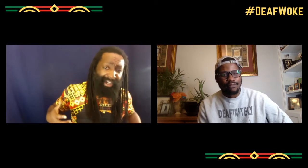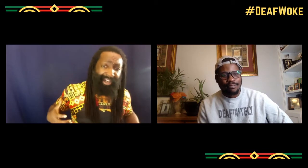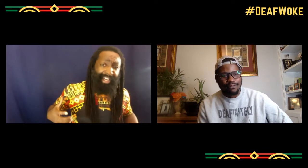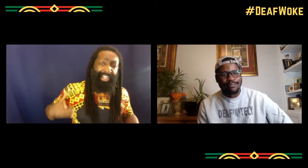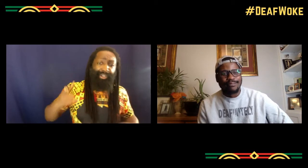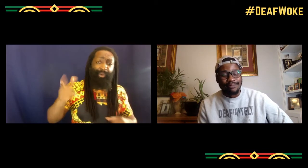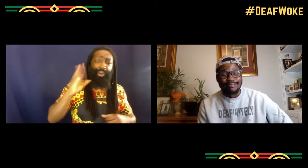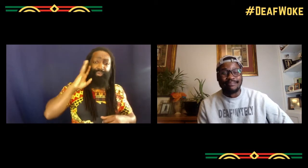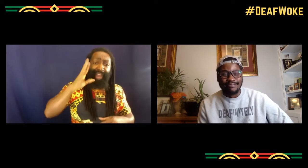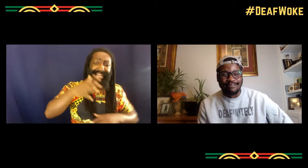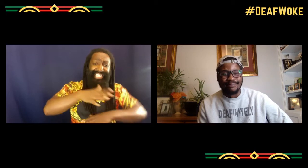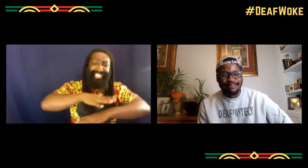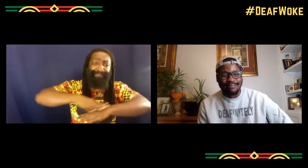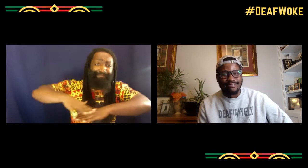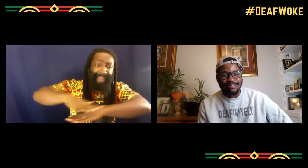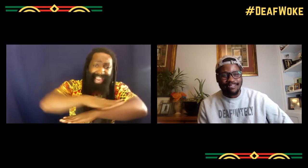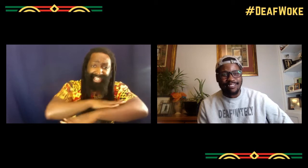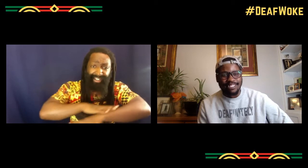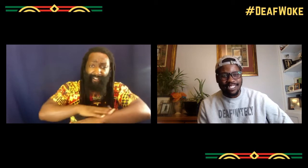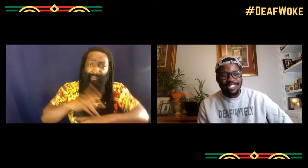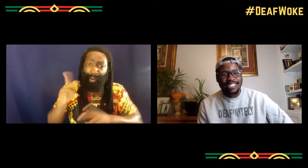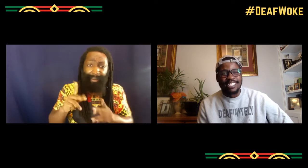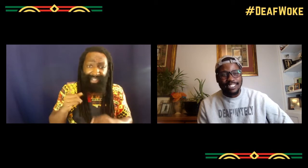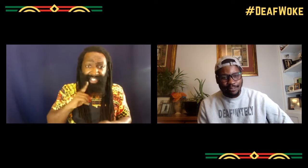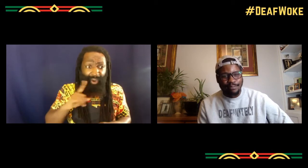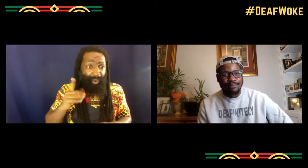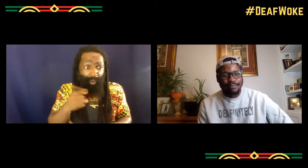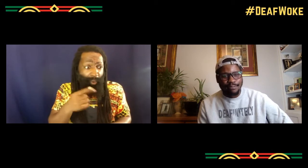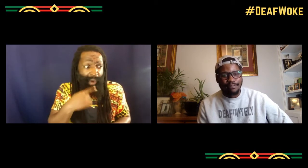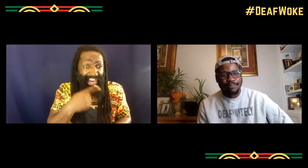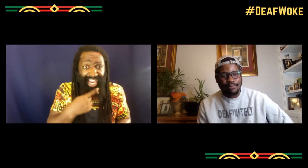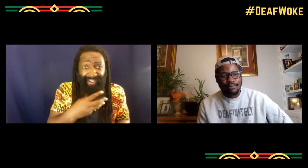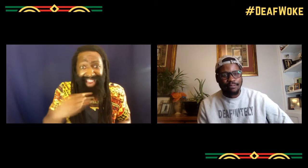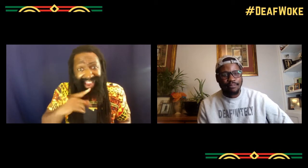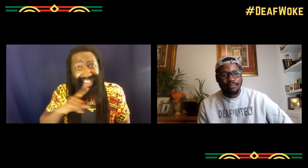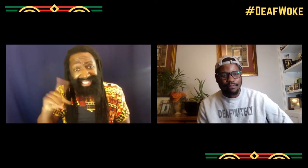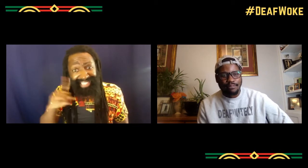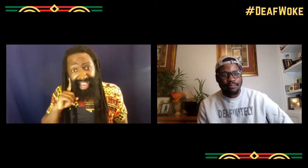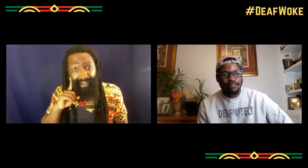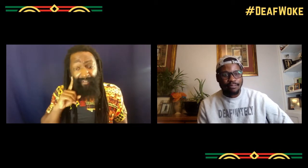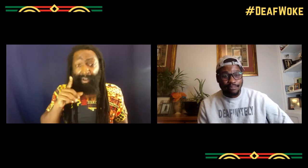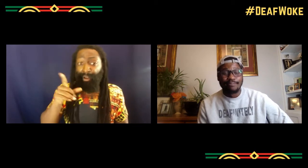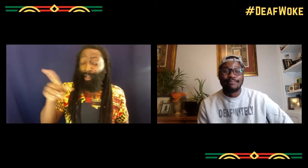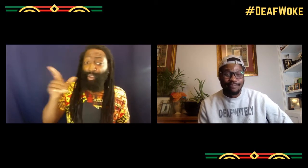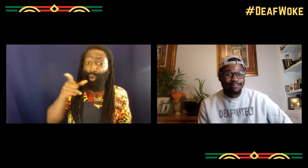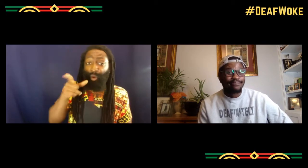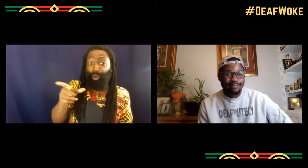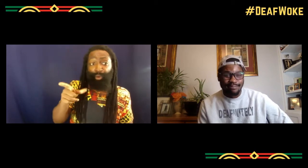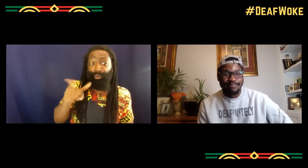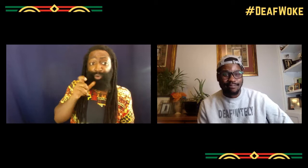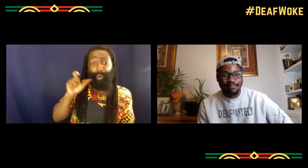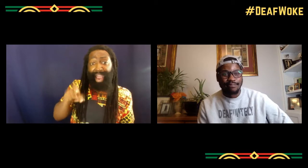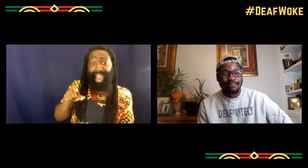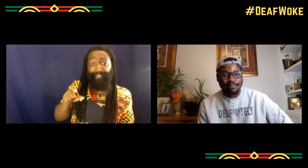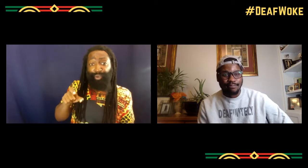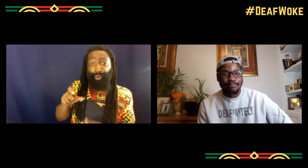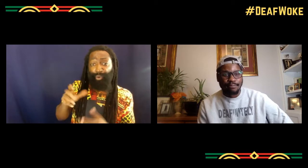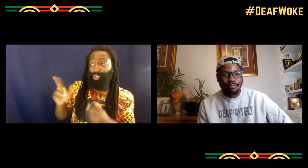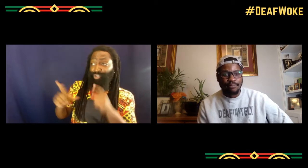And I see power in that, I see power in that. If you create space for people, for hearing and deaf people to come together,